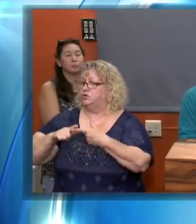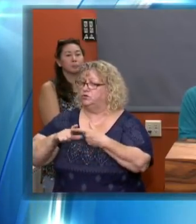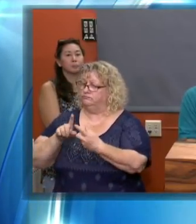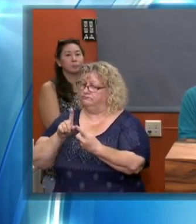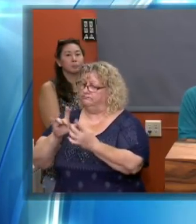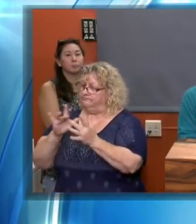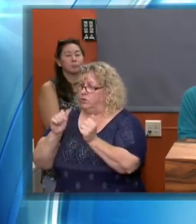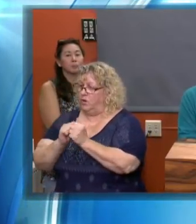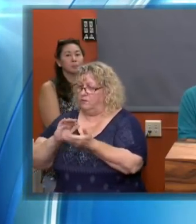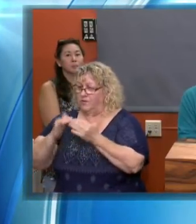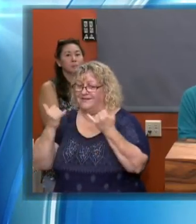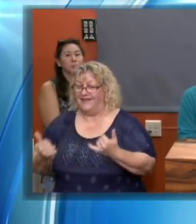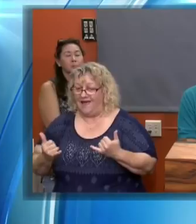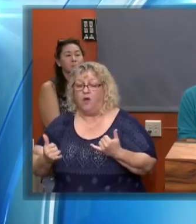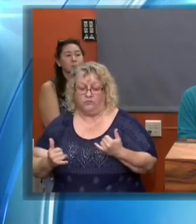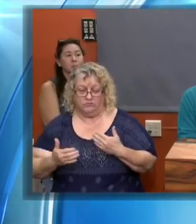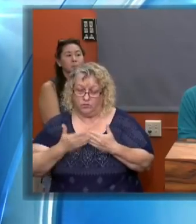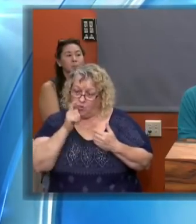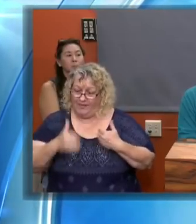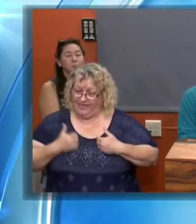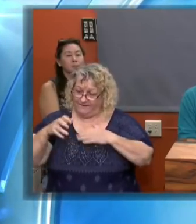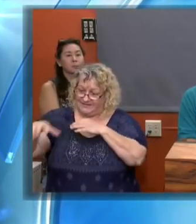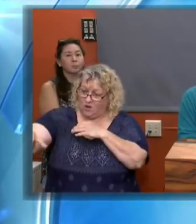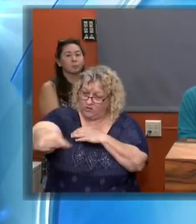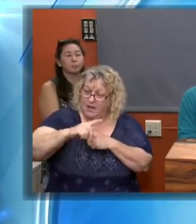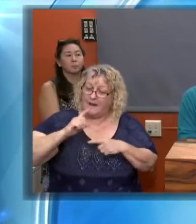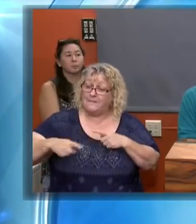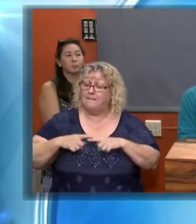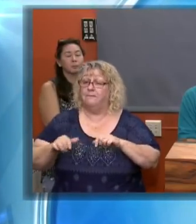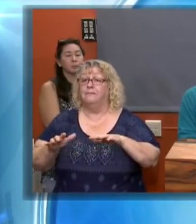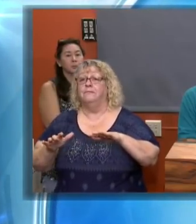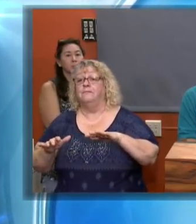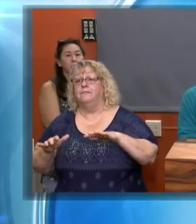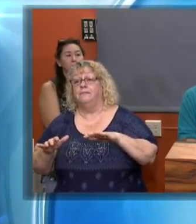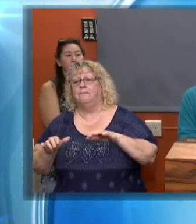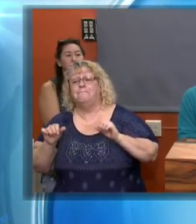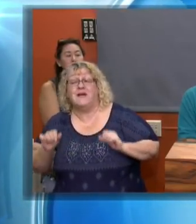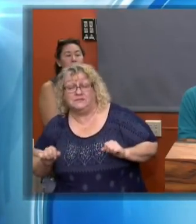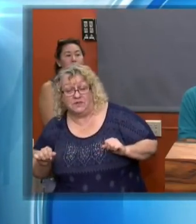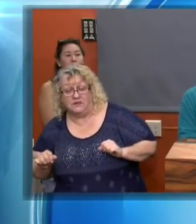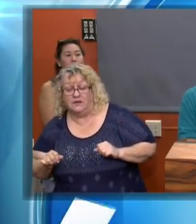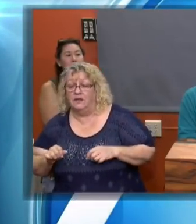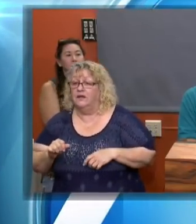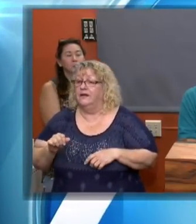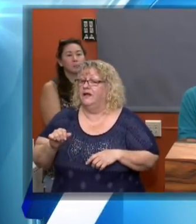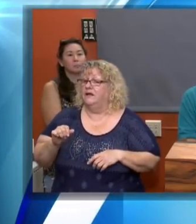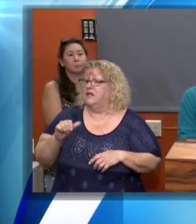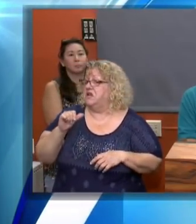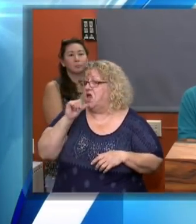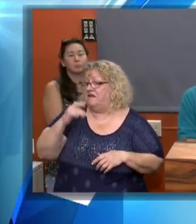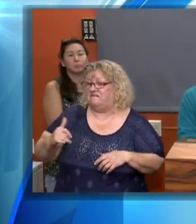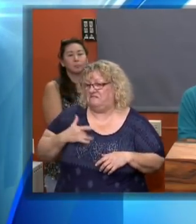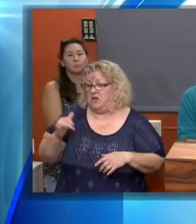THERE'S AN OPPORTUNITY TORE GREATER COMMUNICATION WITH OUR COMMUNITY DOWN STREAM FROM